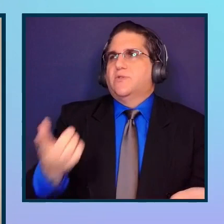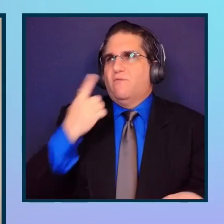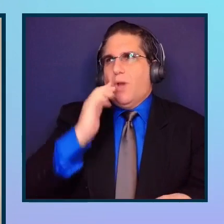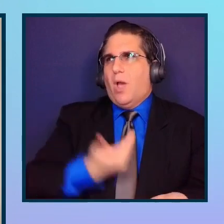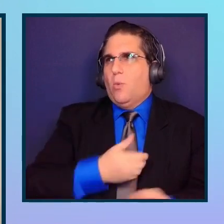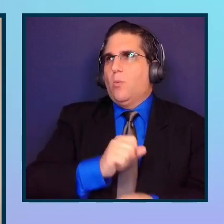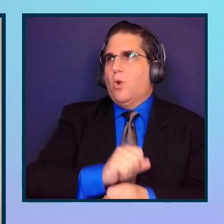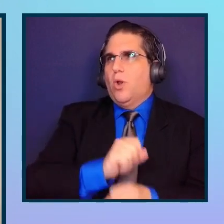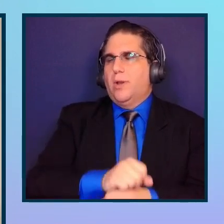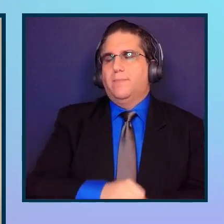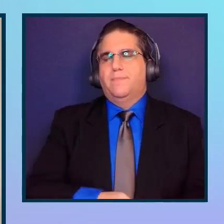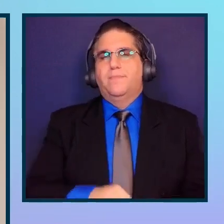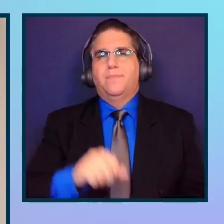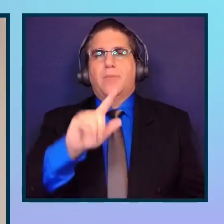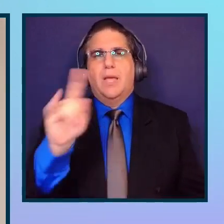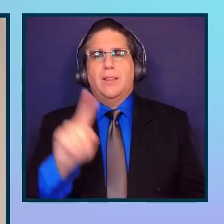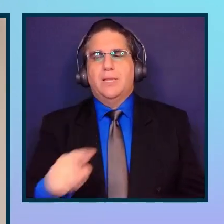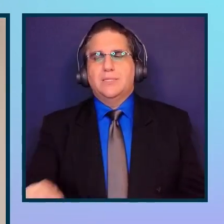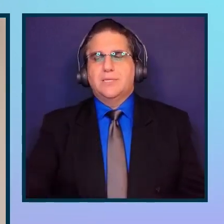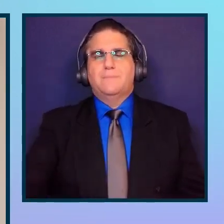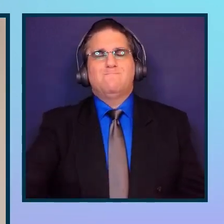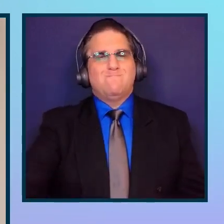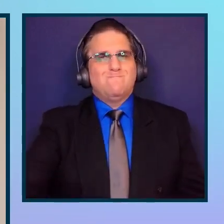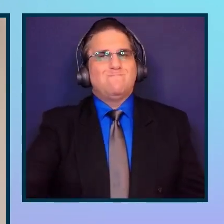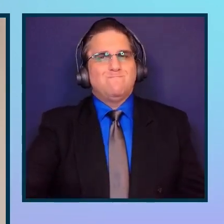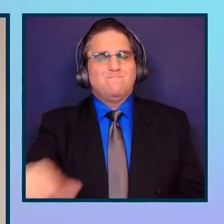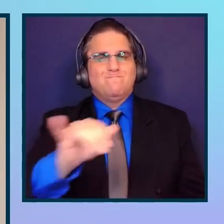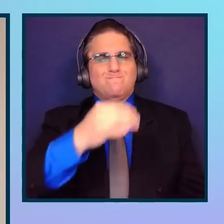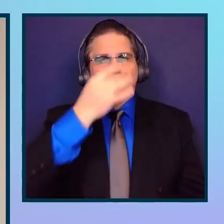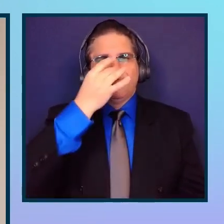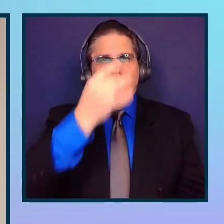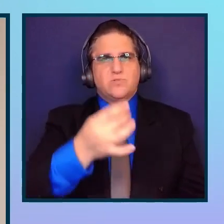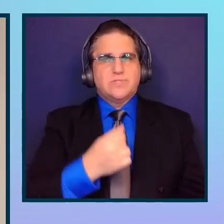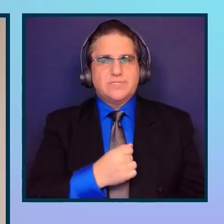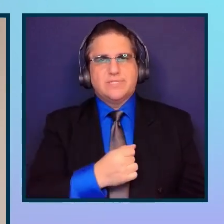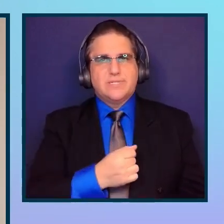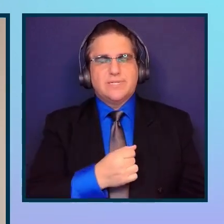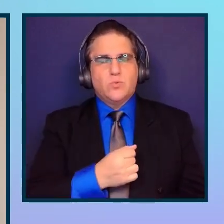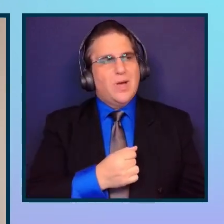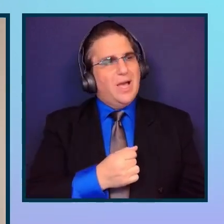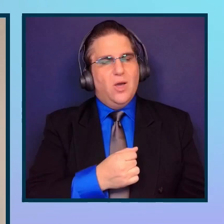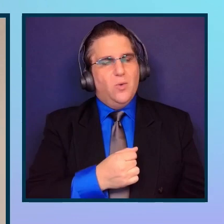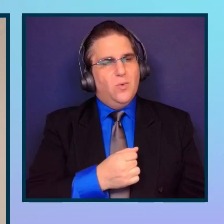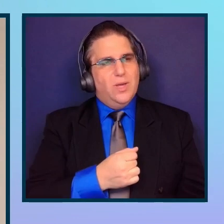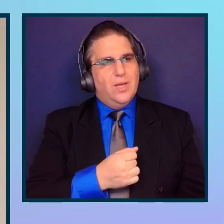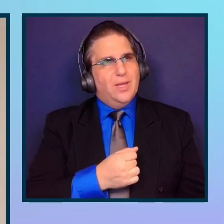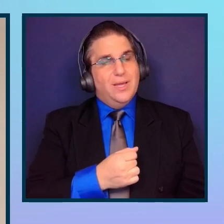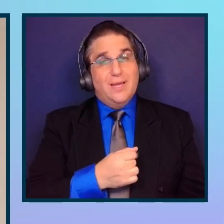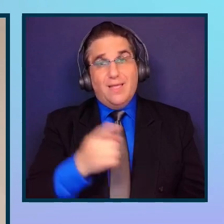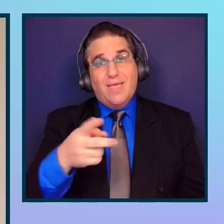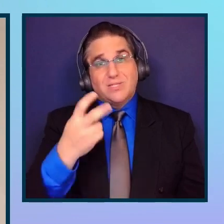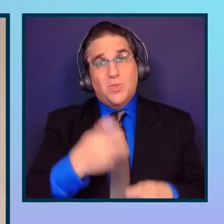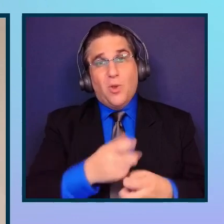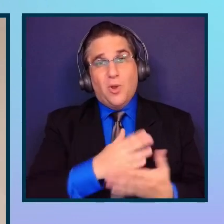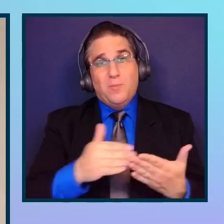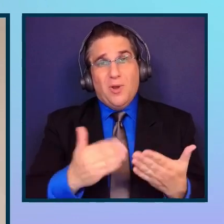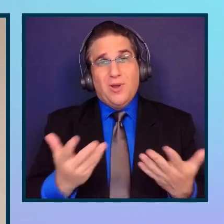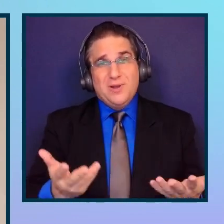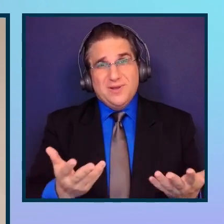You know, yeah I mean, that's sort of, that's the hard part and I think that's why we need to start to come together